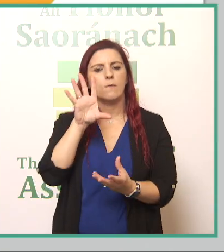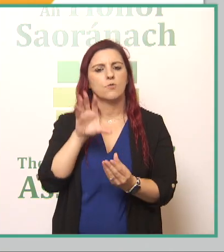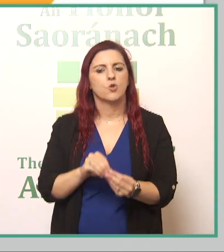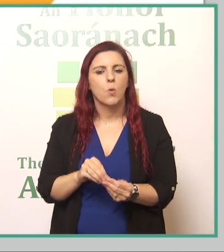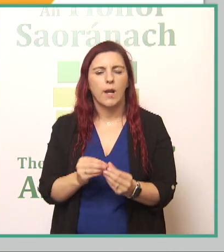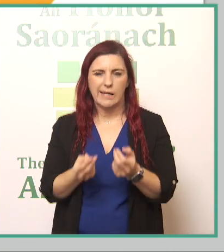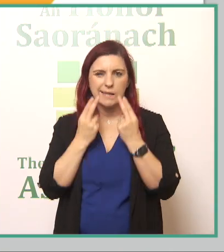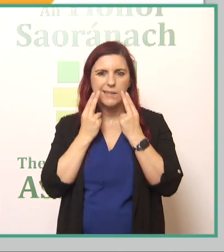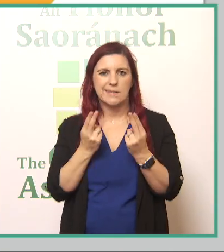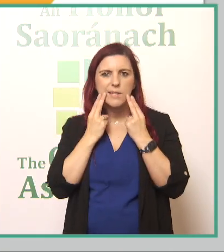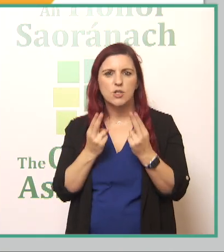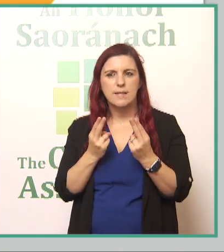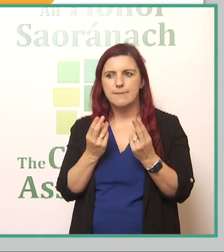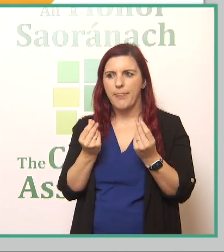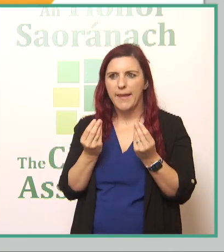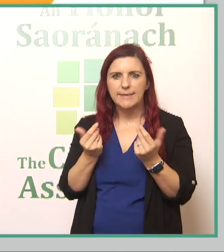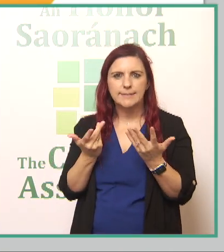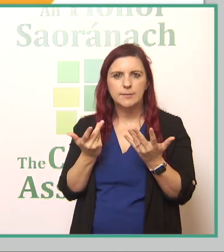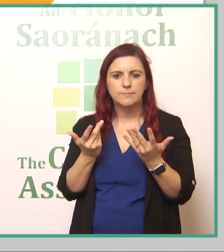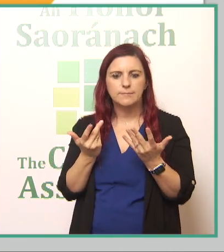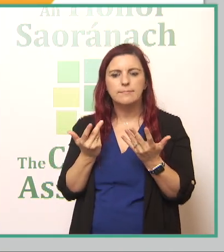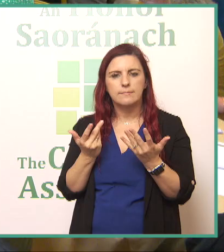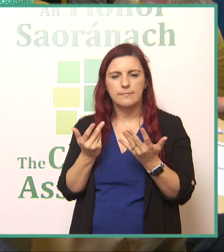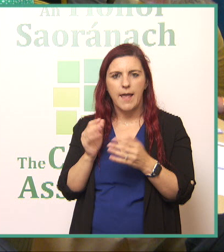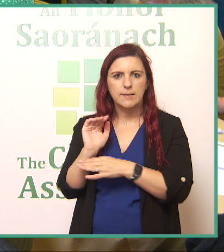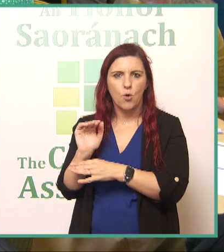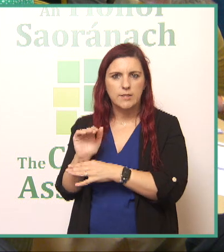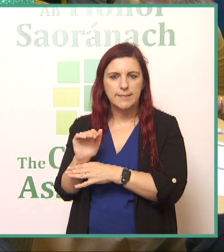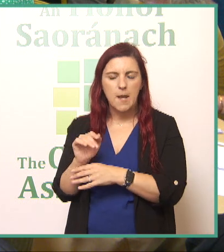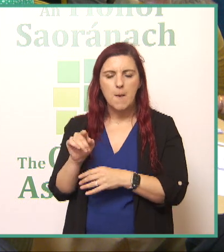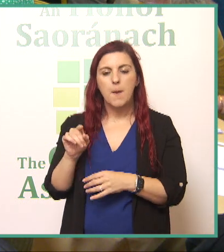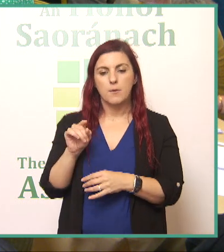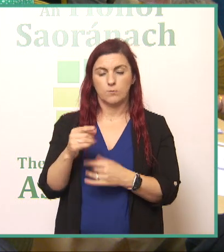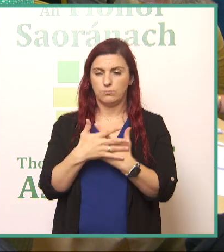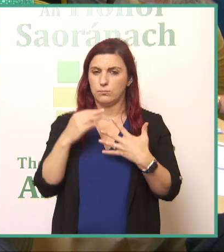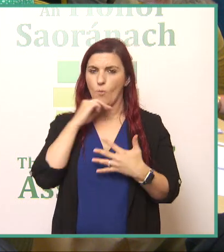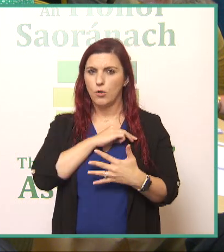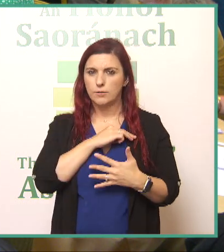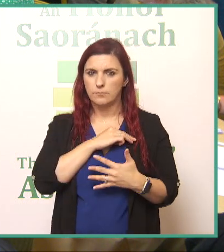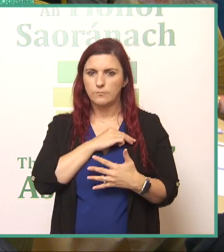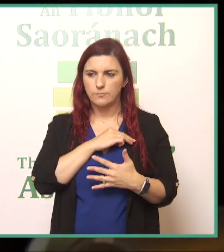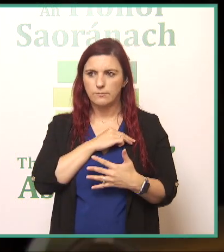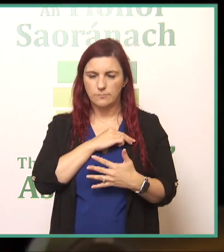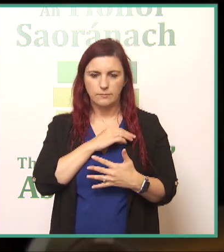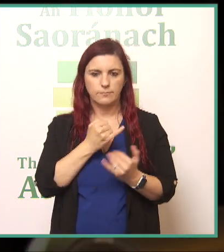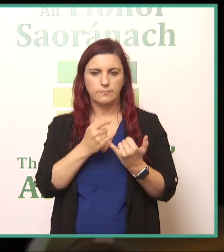total indigenous exports so it's hugely important and as I said the main emphasis is on cattle and